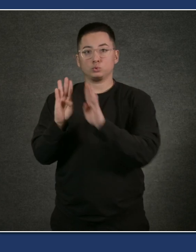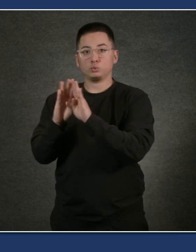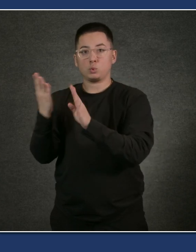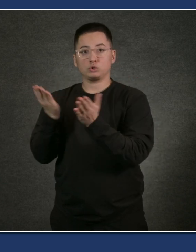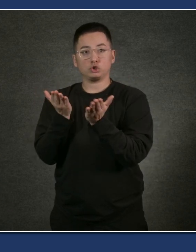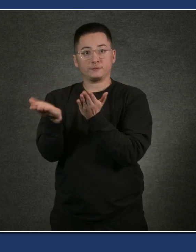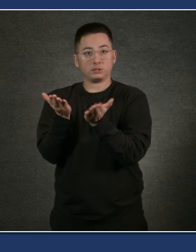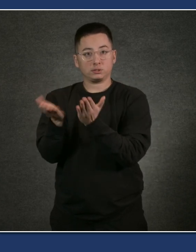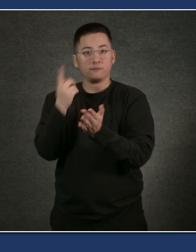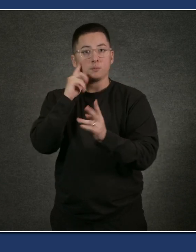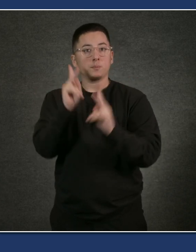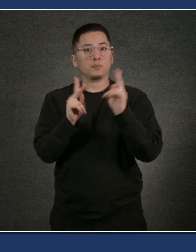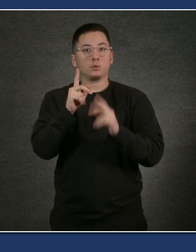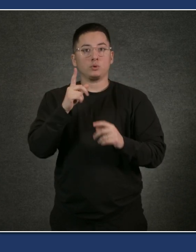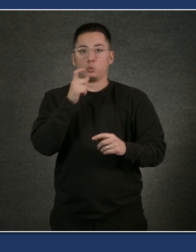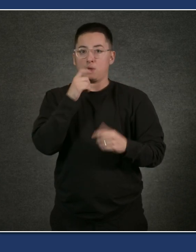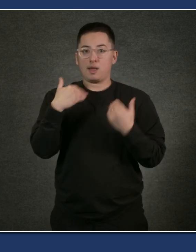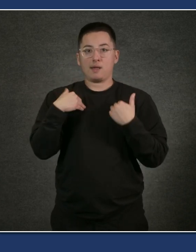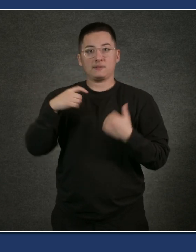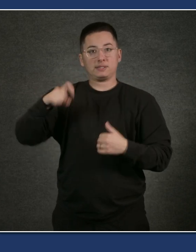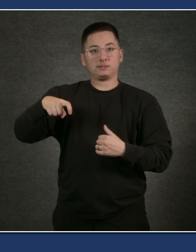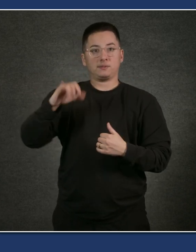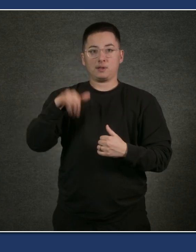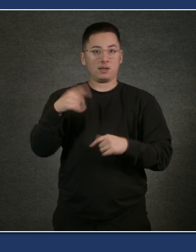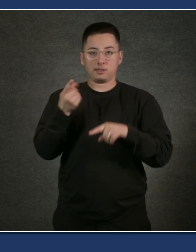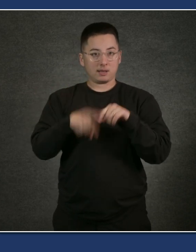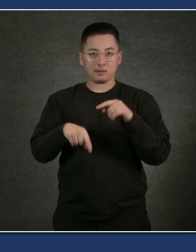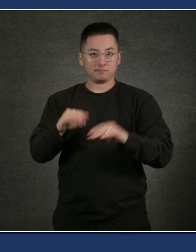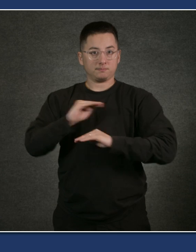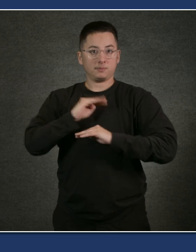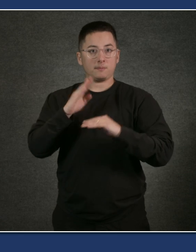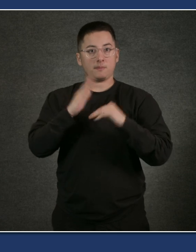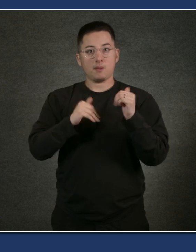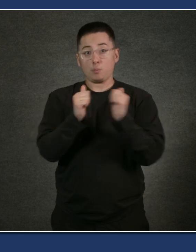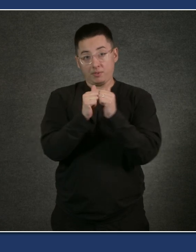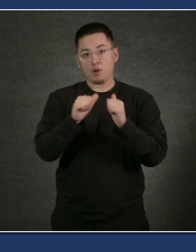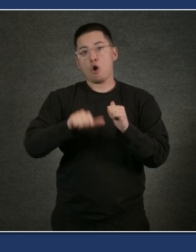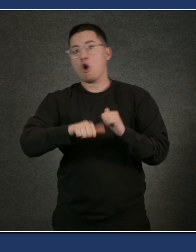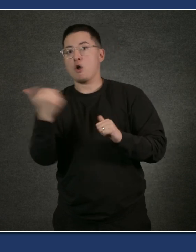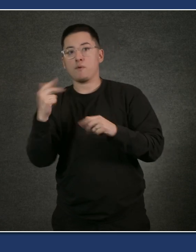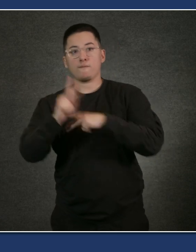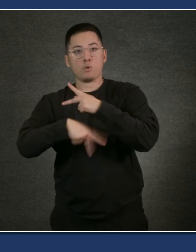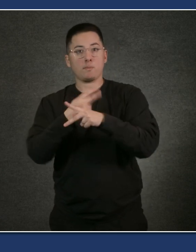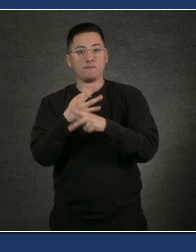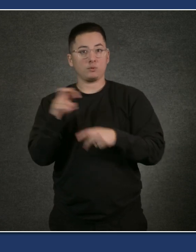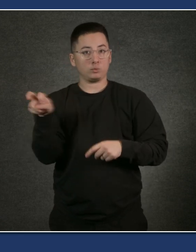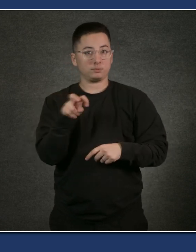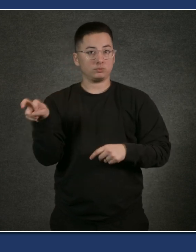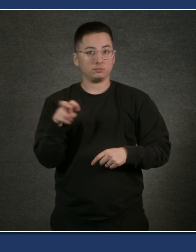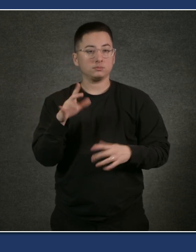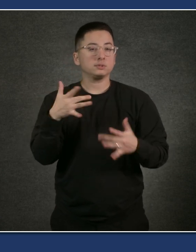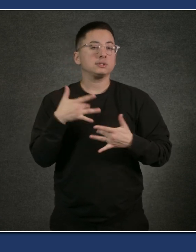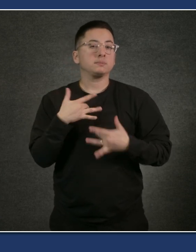whose needs cannot be met through other forms of transportation. Typically, people who use wheelchairs